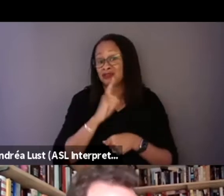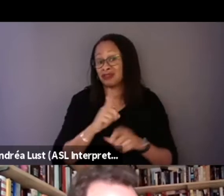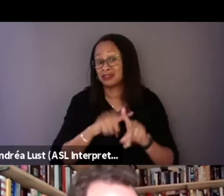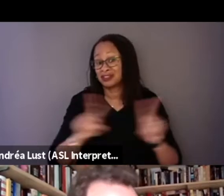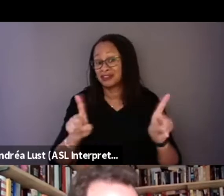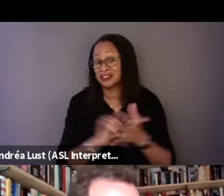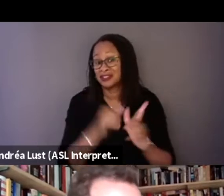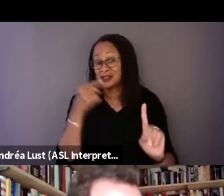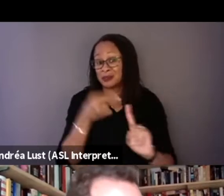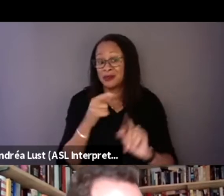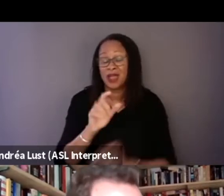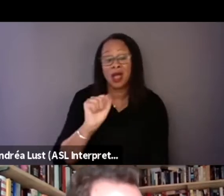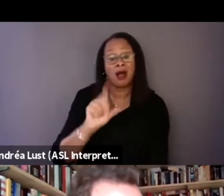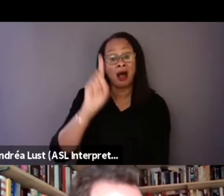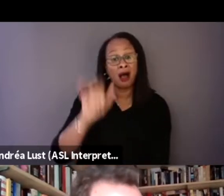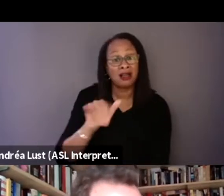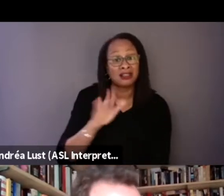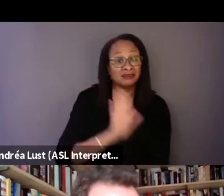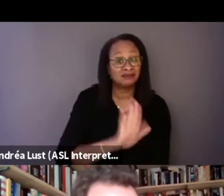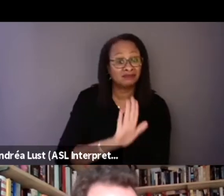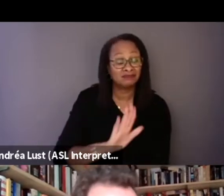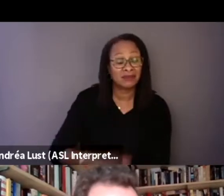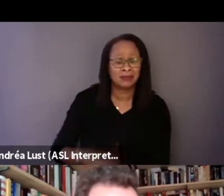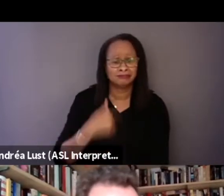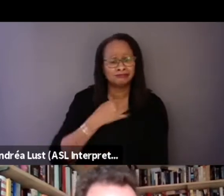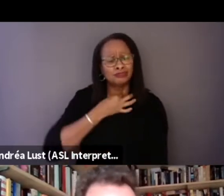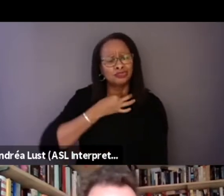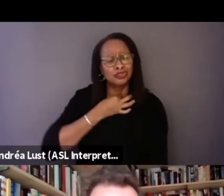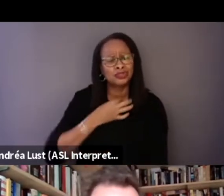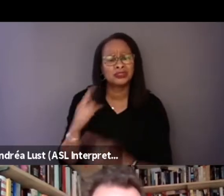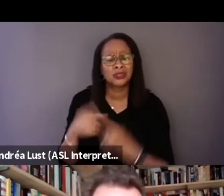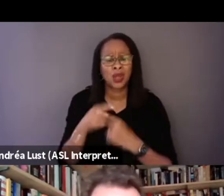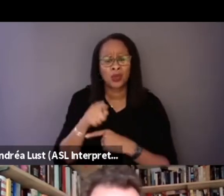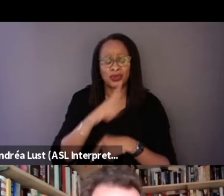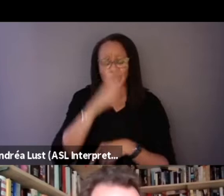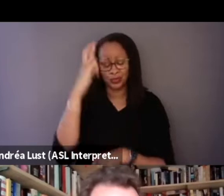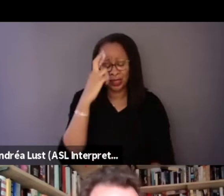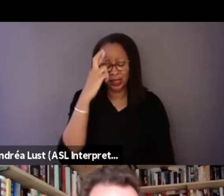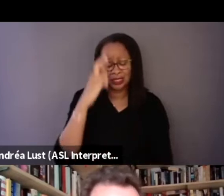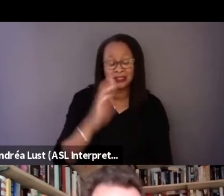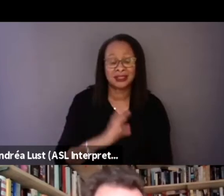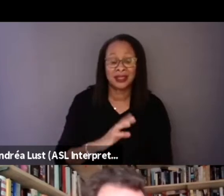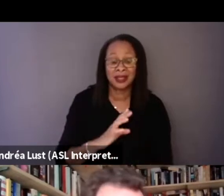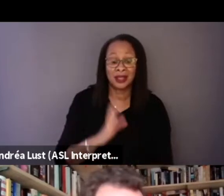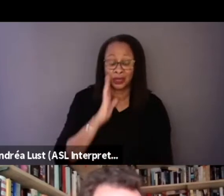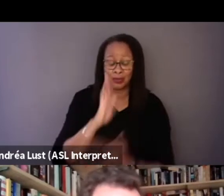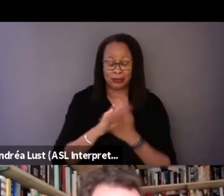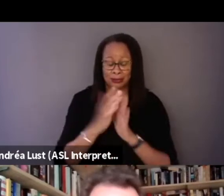So Ady, I'm kind of curious when you realize that, you know, you're gonna be the subject of a documentary.